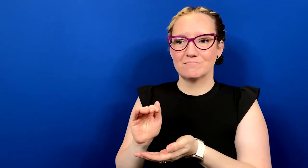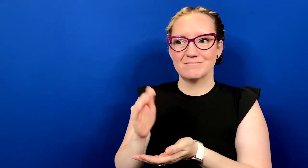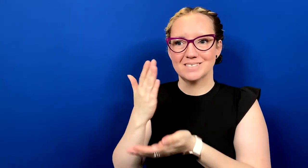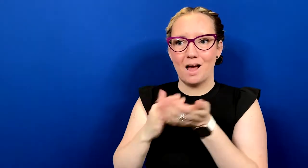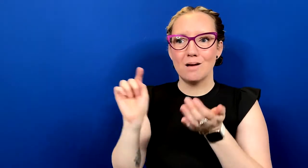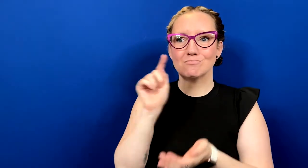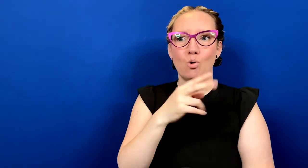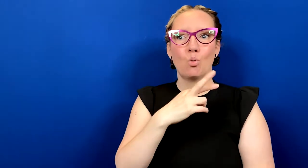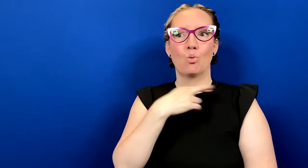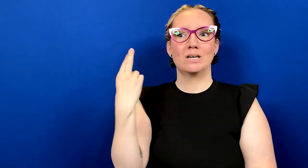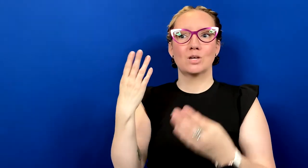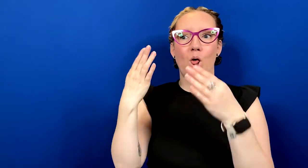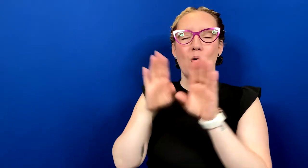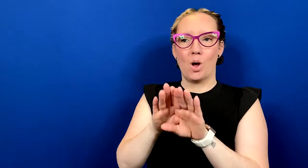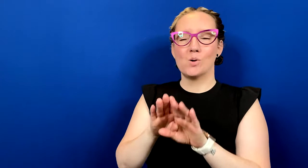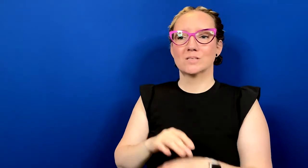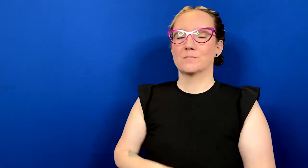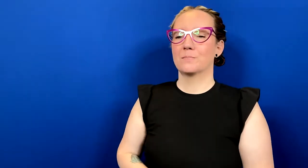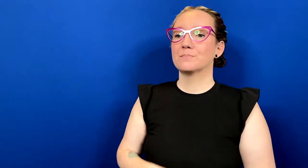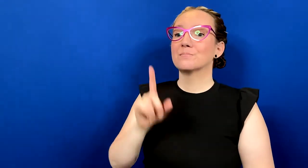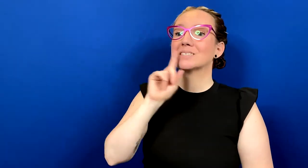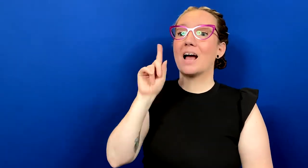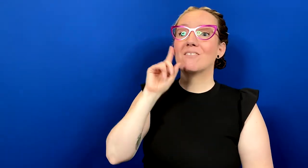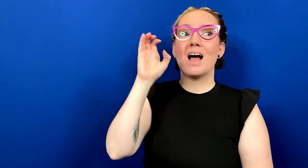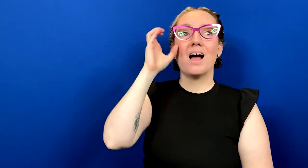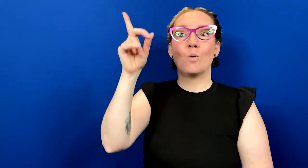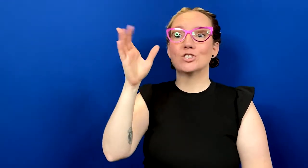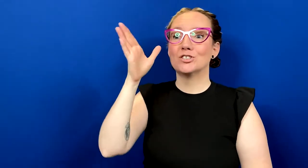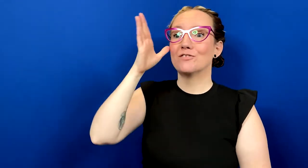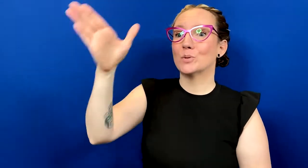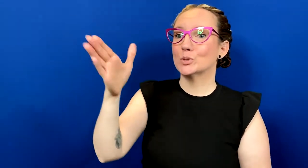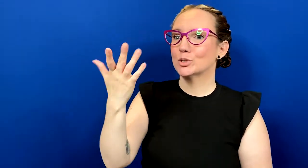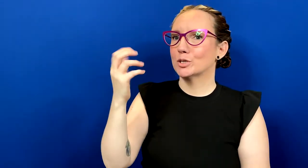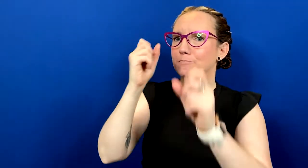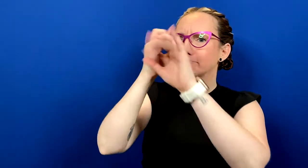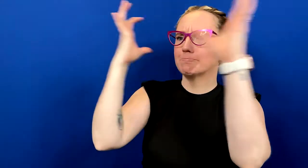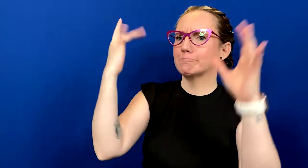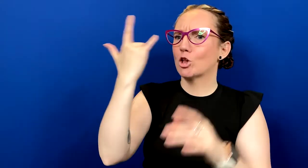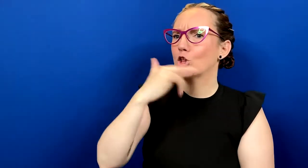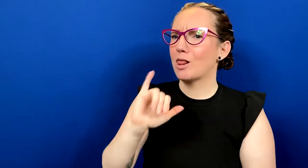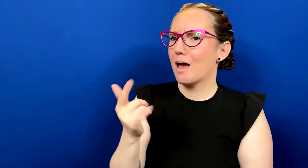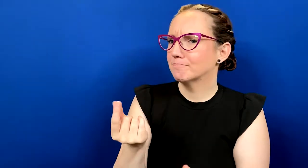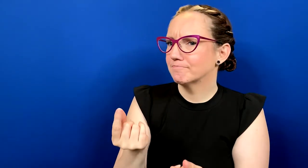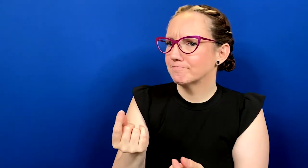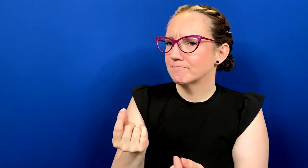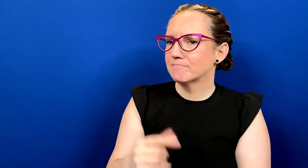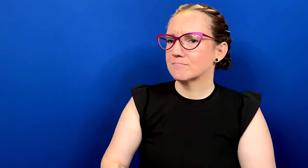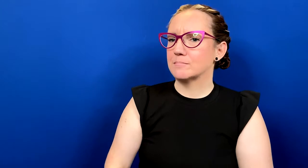and some Deaf schools are now at risk of closing. What do you think Deaf education would look like in the future?